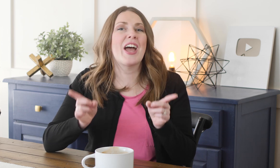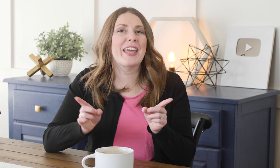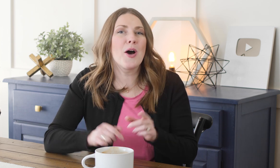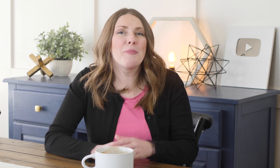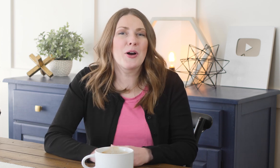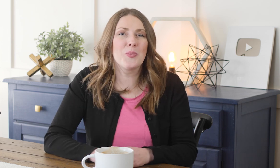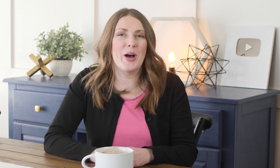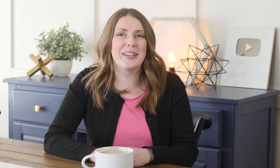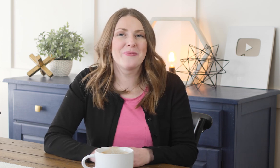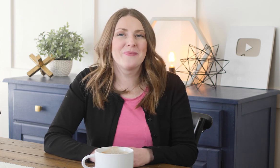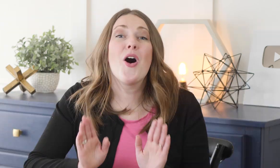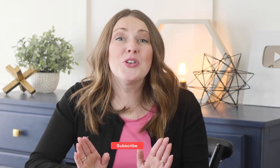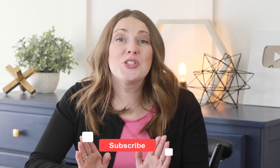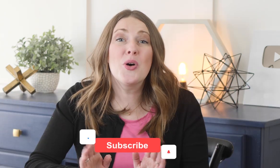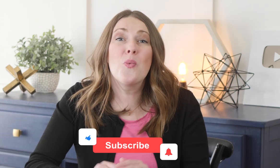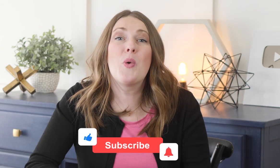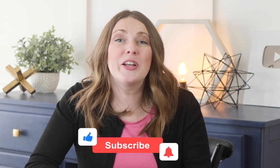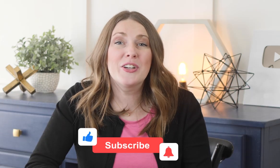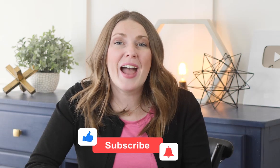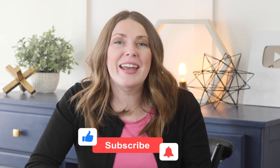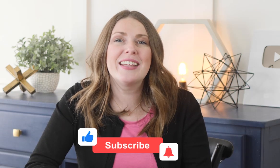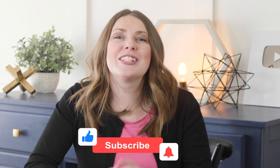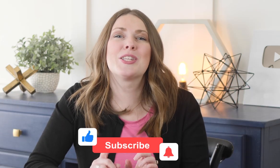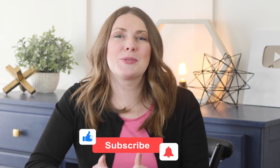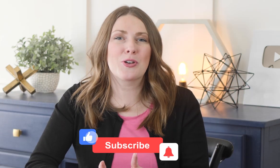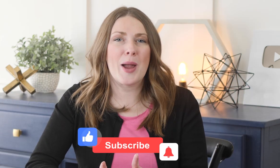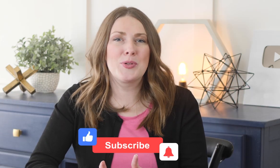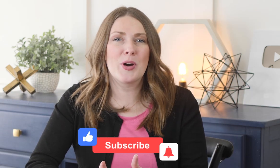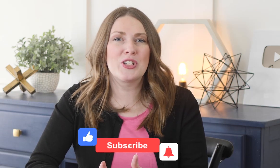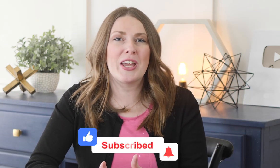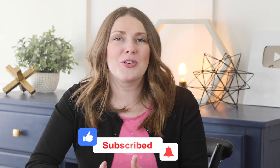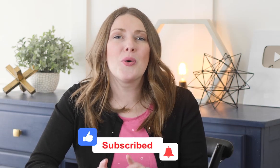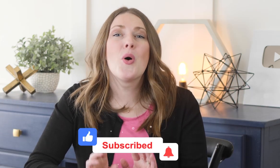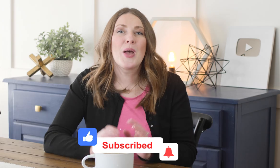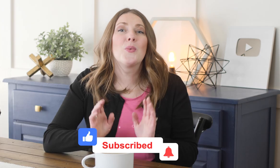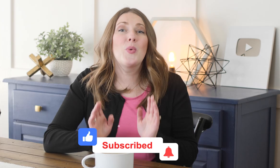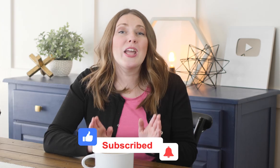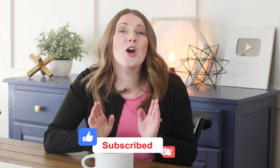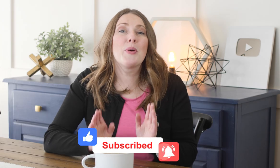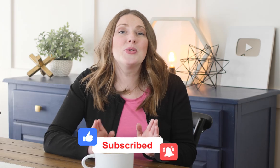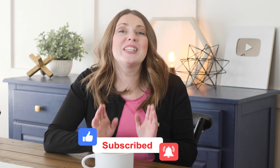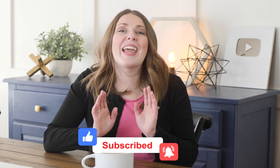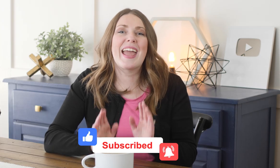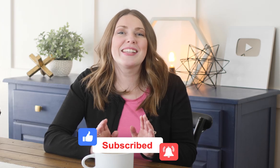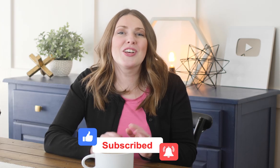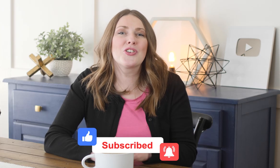check out part one. Also, while you're at it subscribe to our channel. We are posting ASL